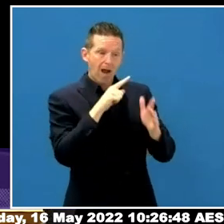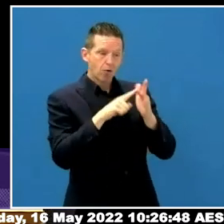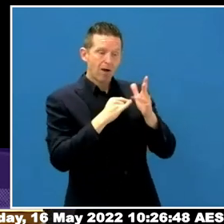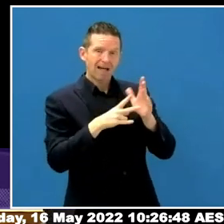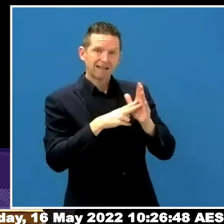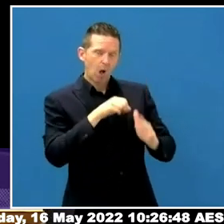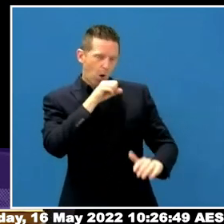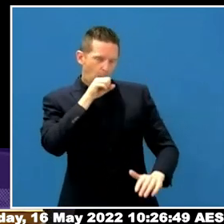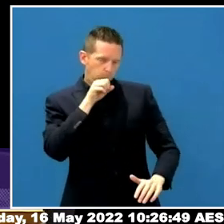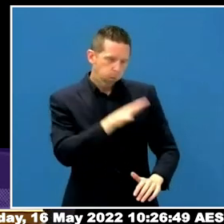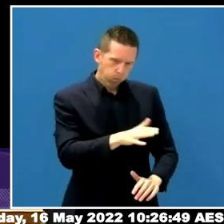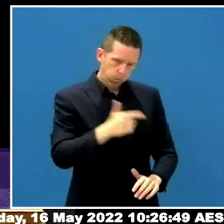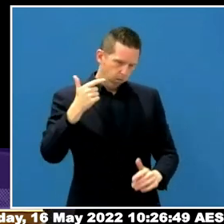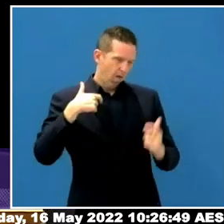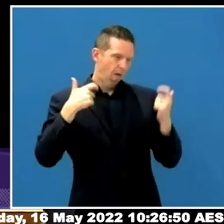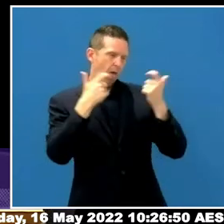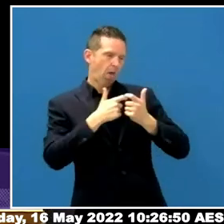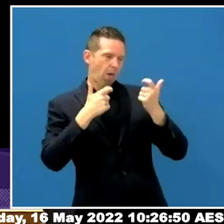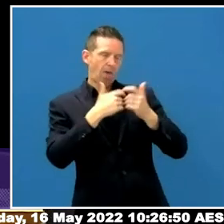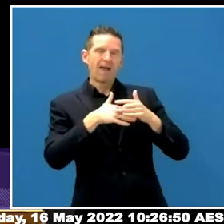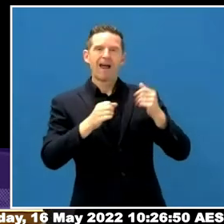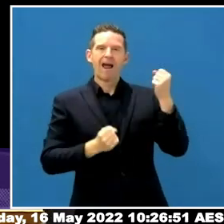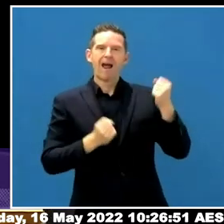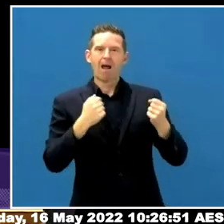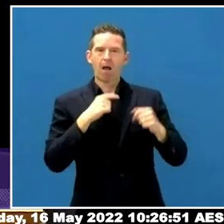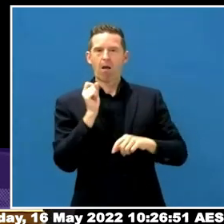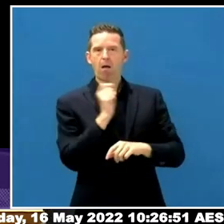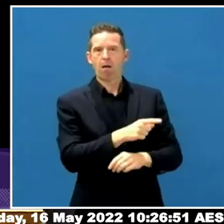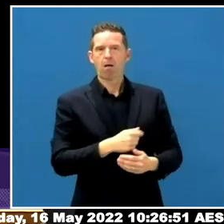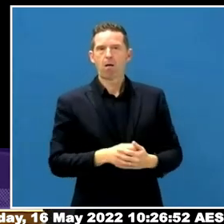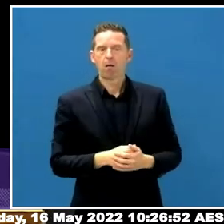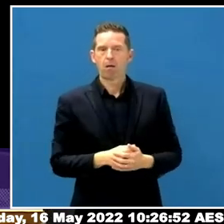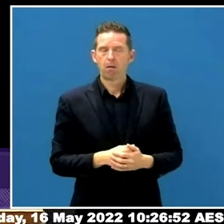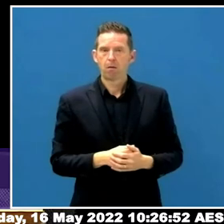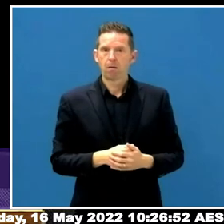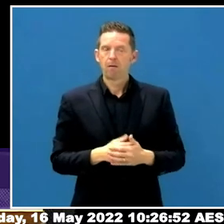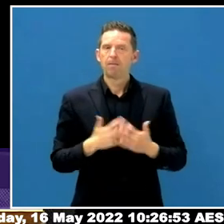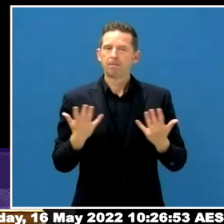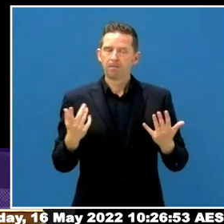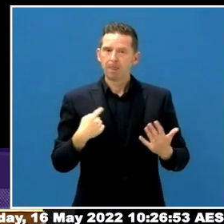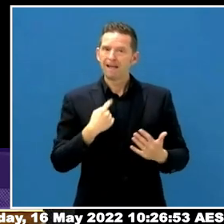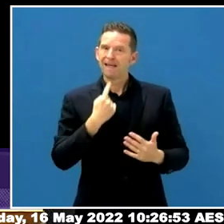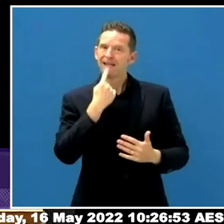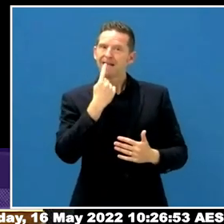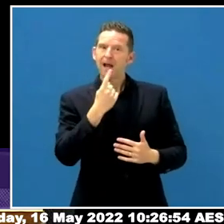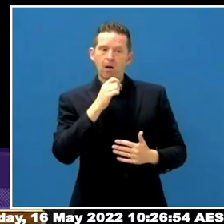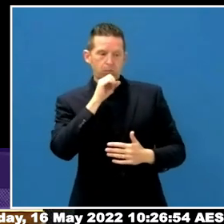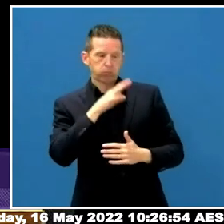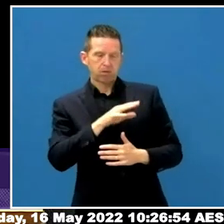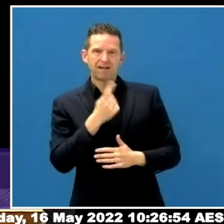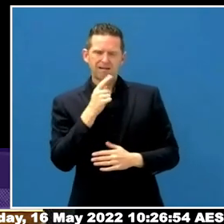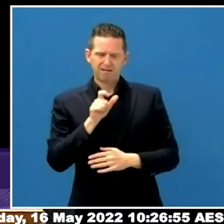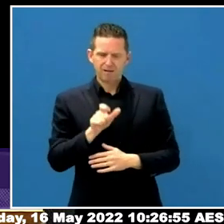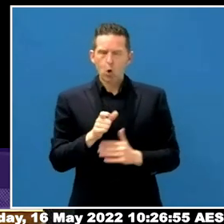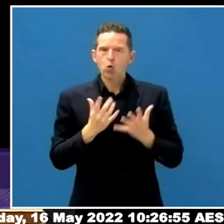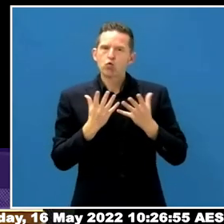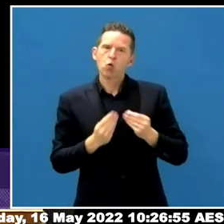the vehicle. Commissioners, I use the word "gently" because that was the agreed statement of facts before the Court.